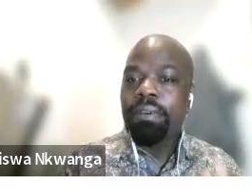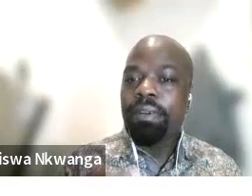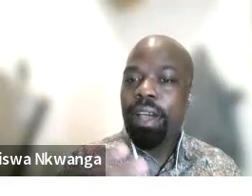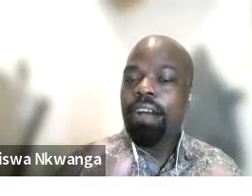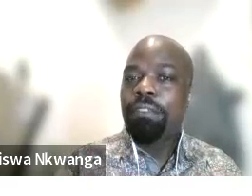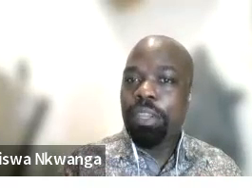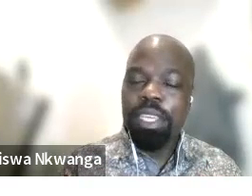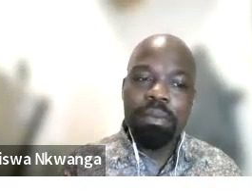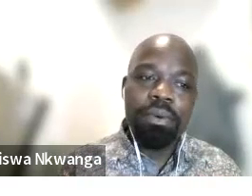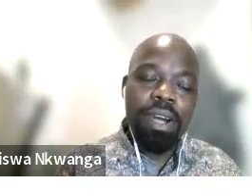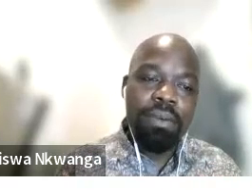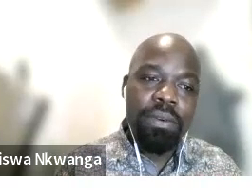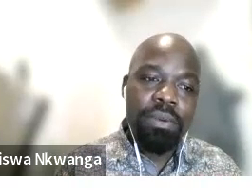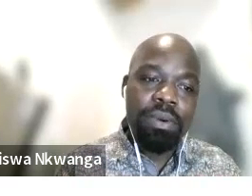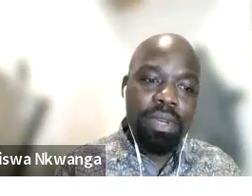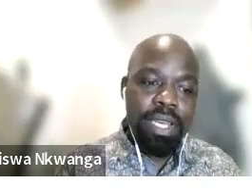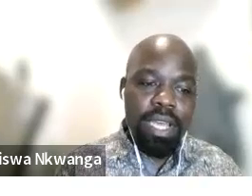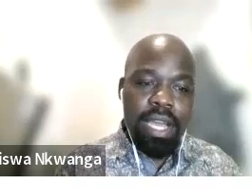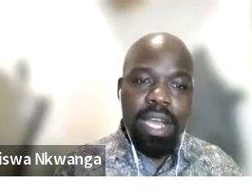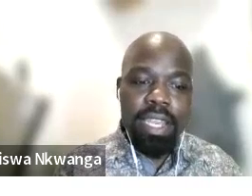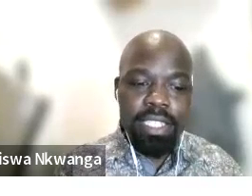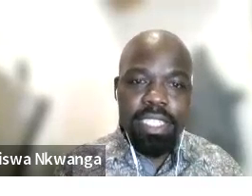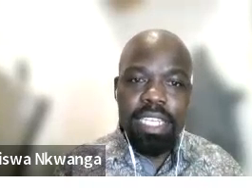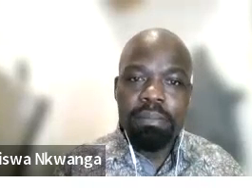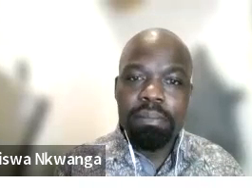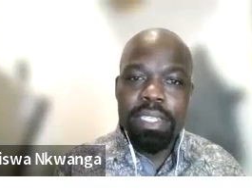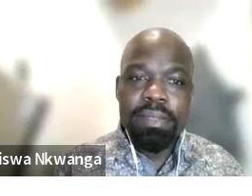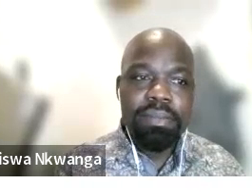for the people around the world.